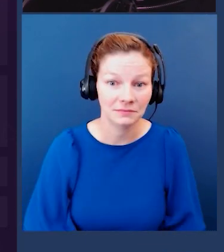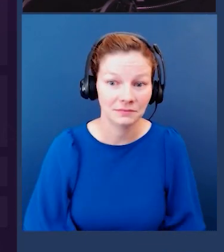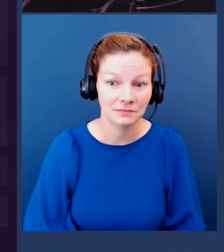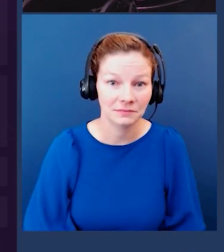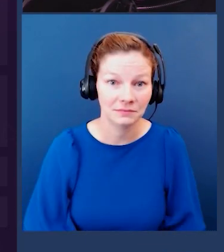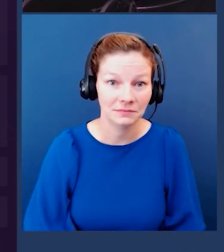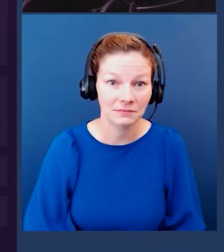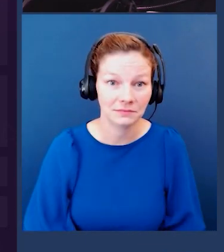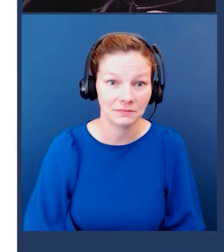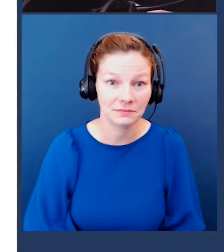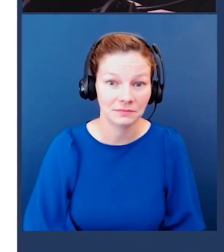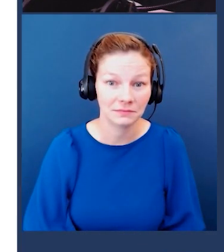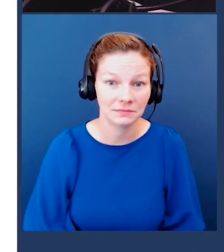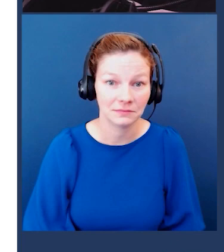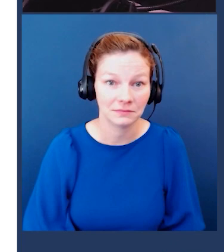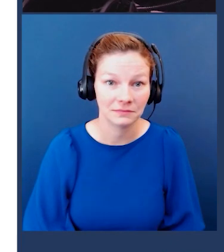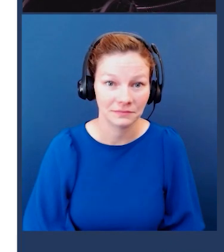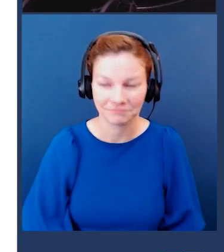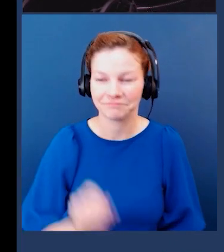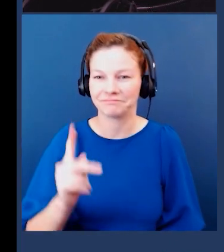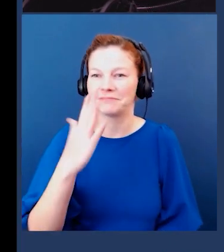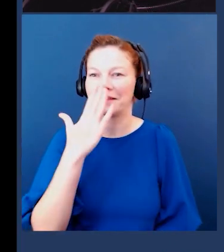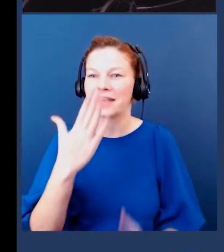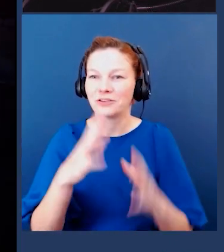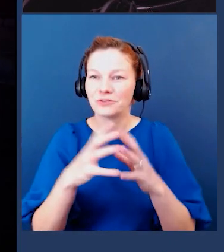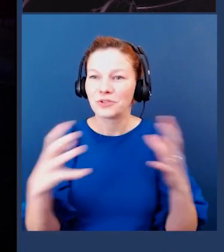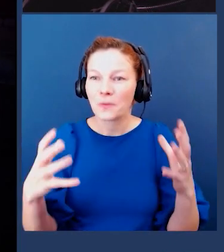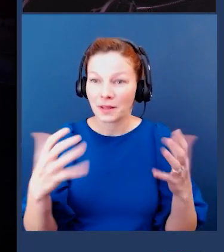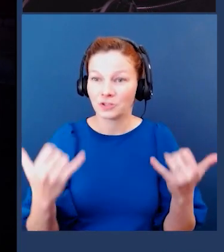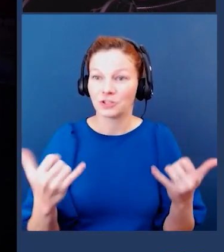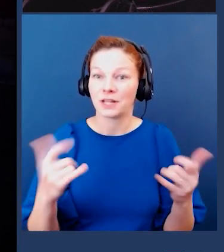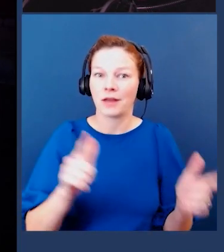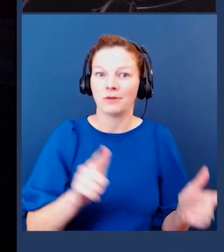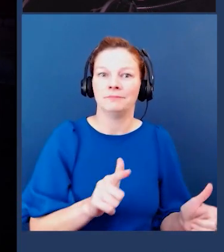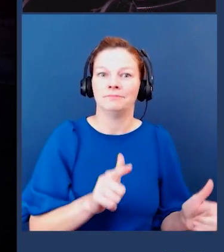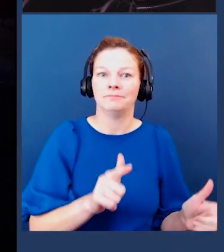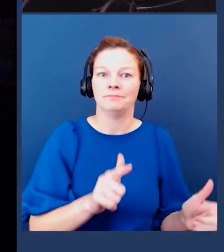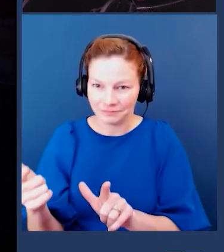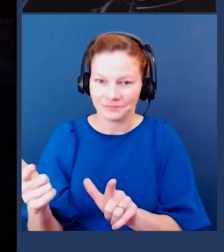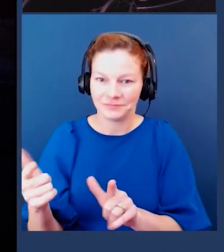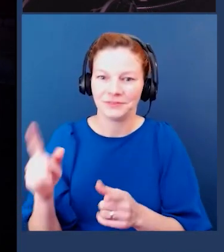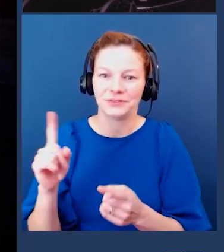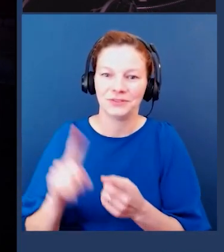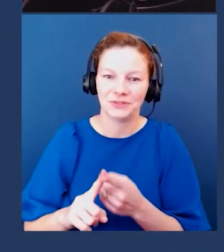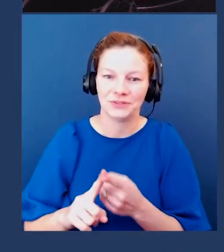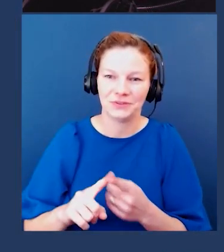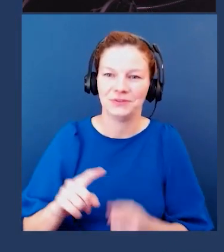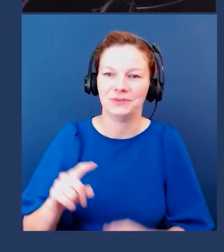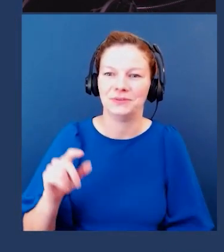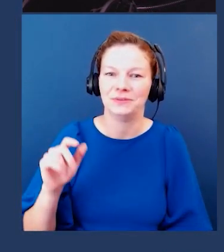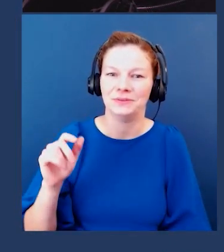All right. Well, thank you very much. And I'm going to pass the mic to the next person.